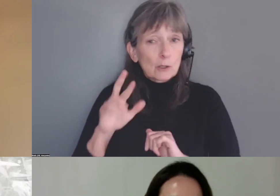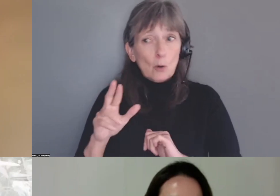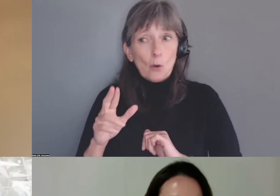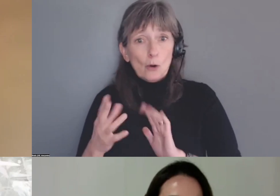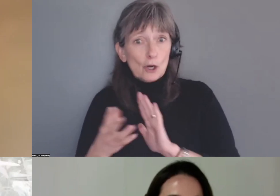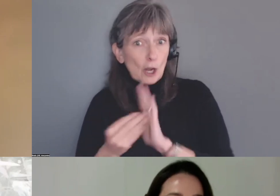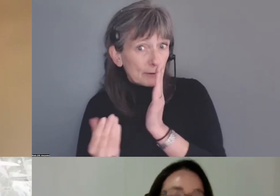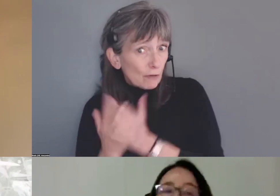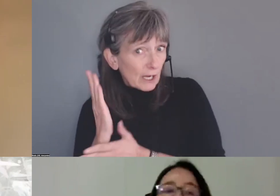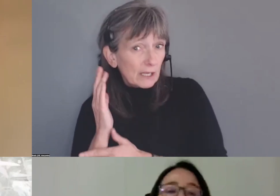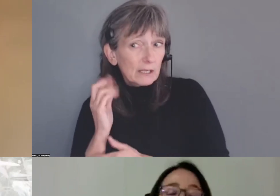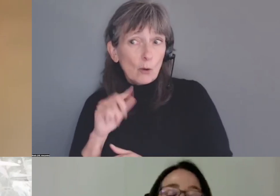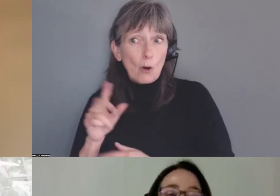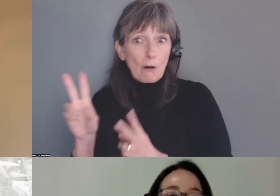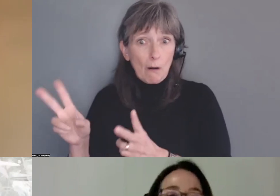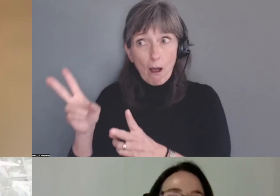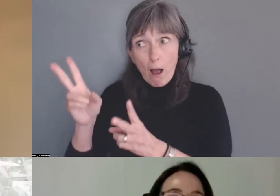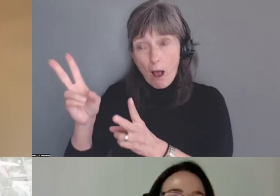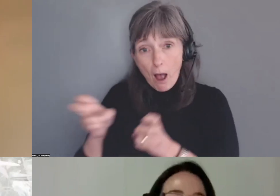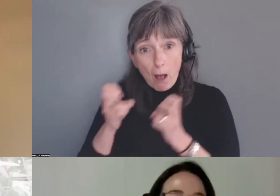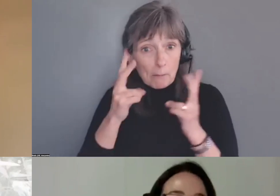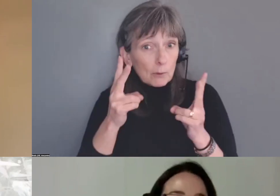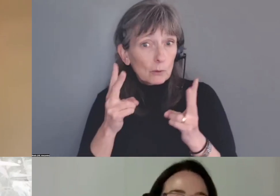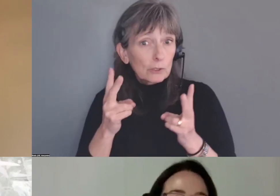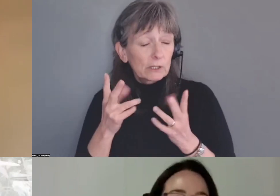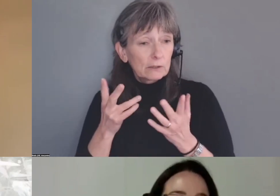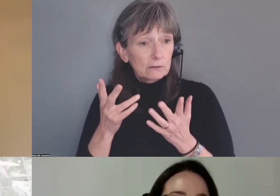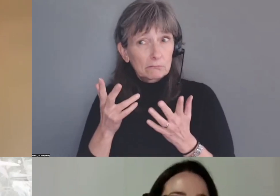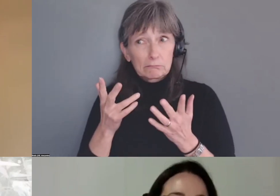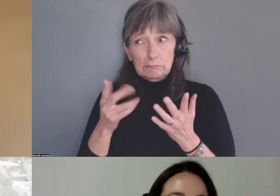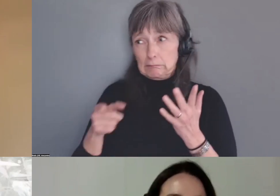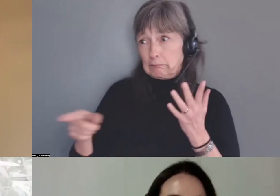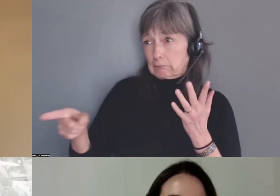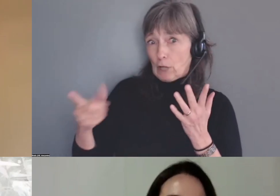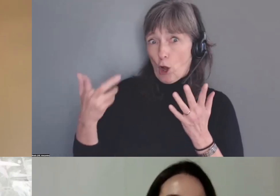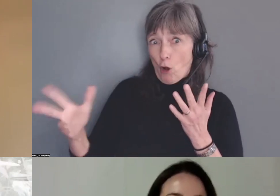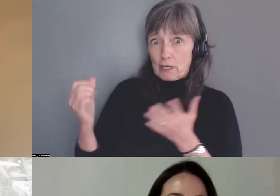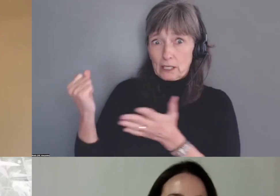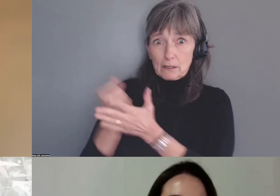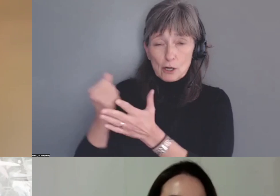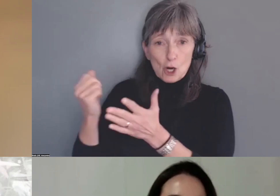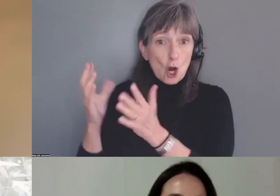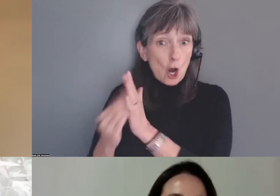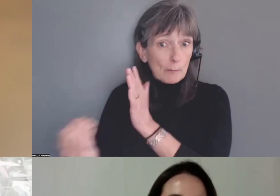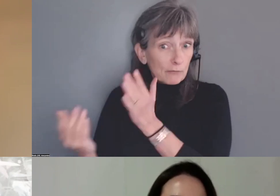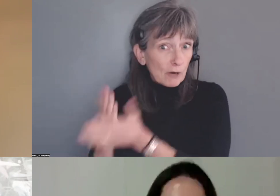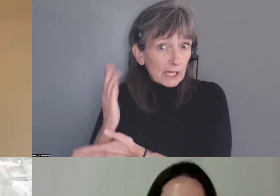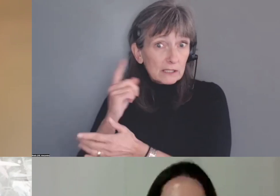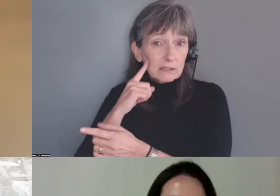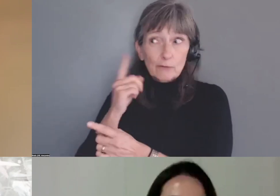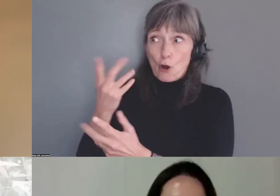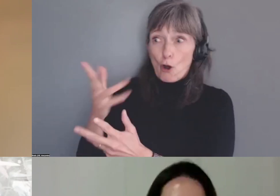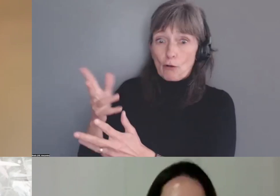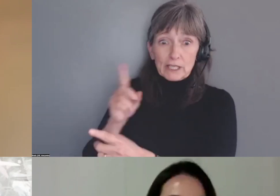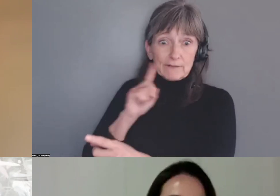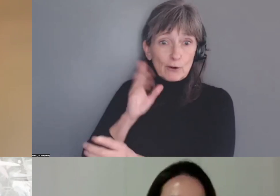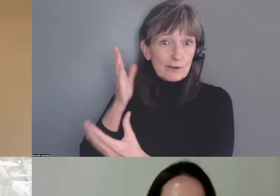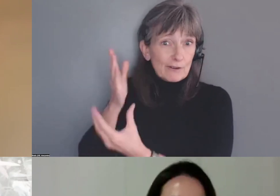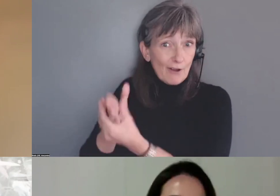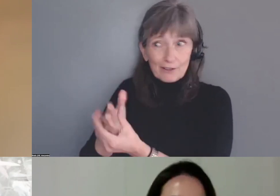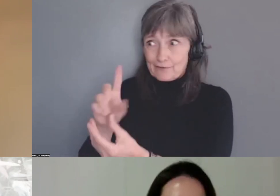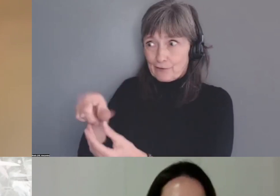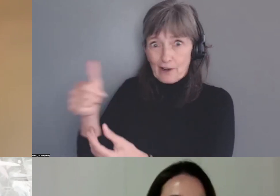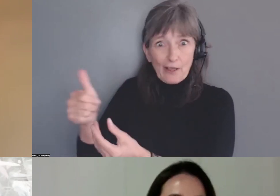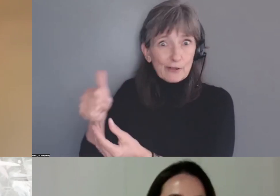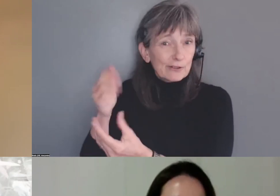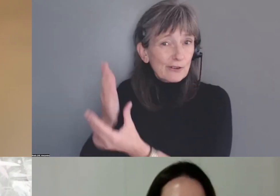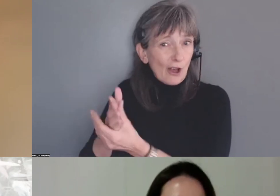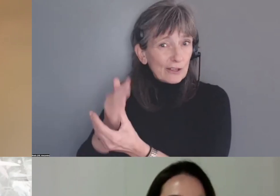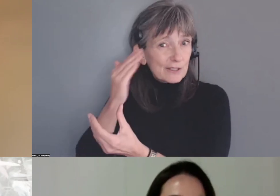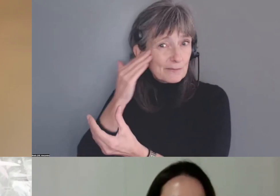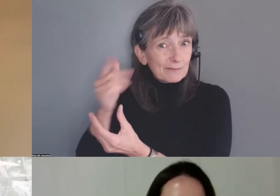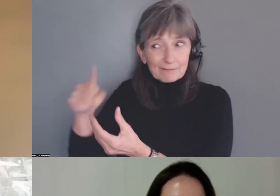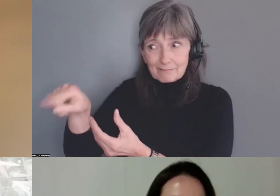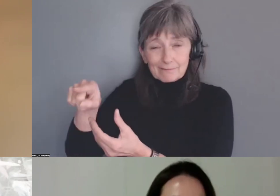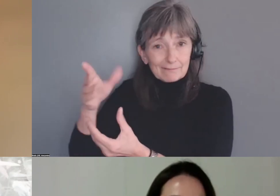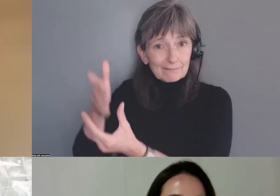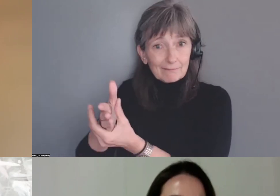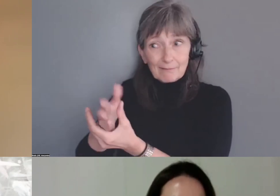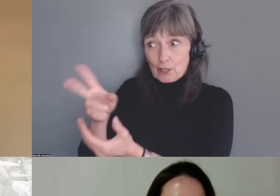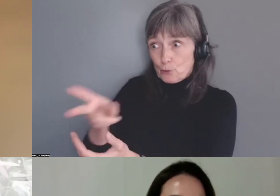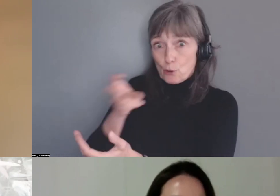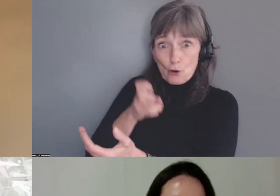of things that are copyrighted into, say, knowledge bases for Dione? And how would that look